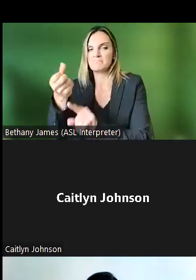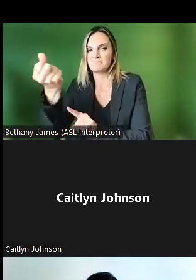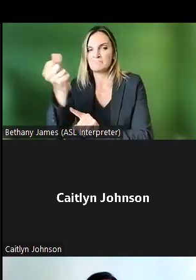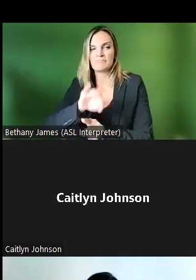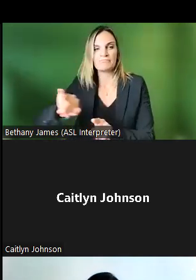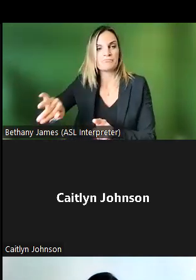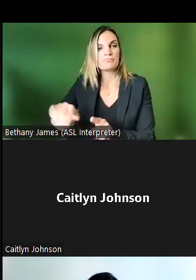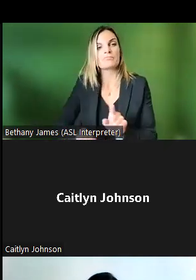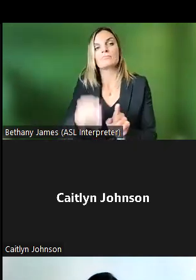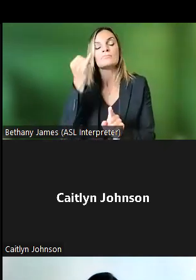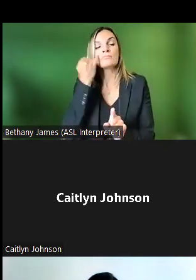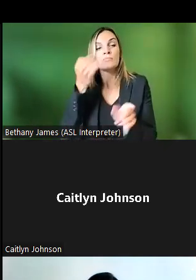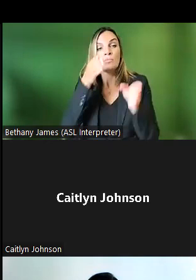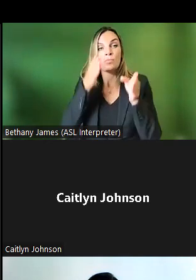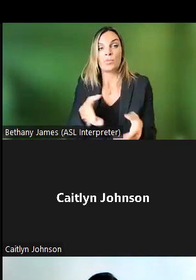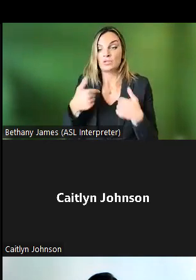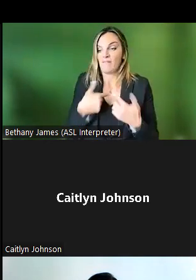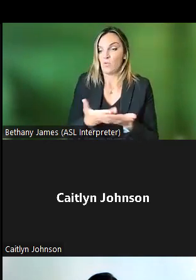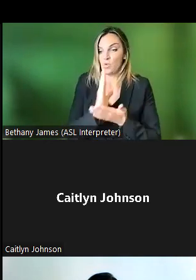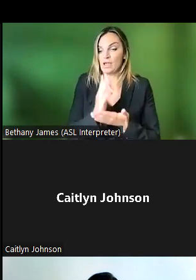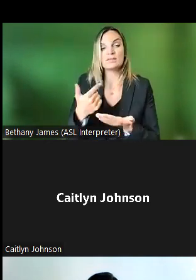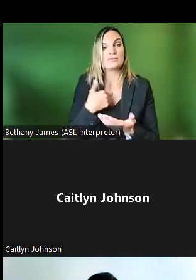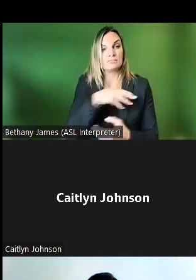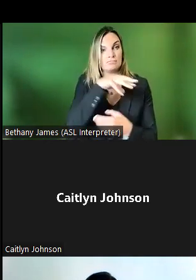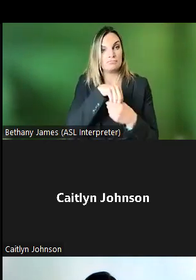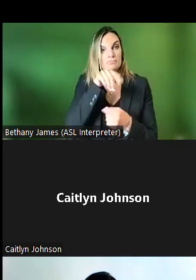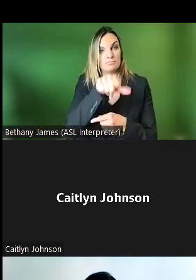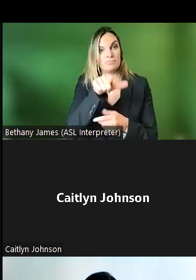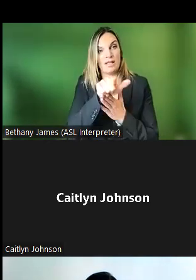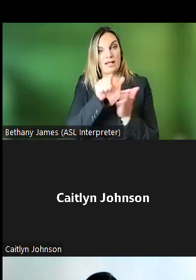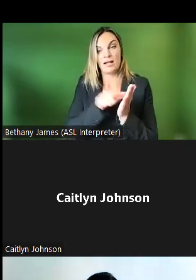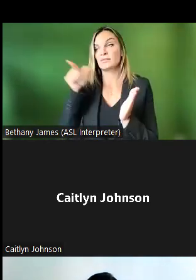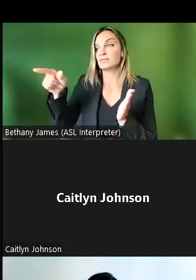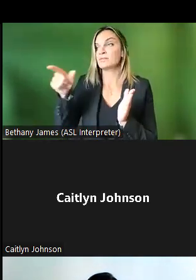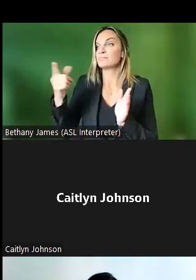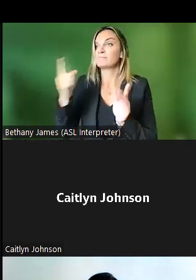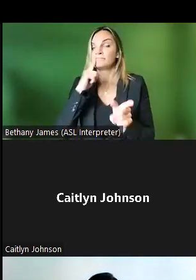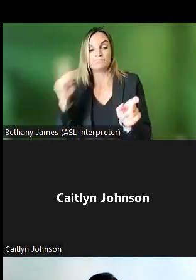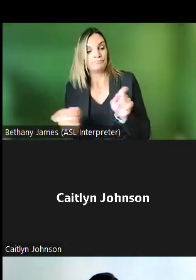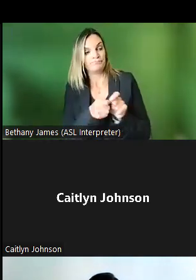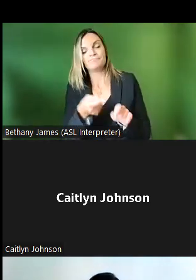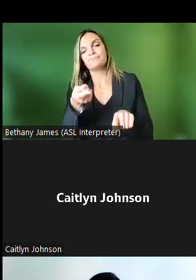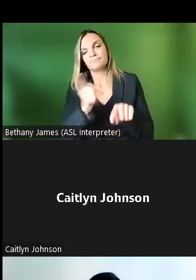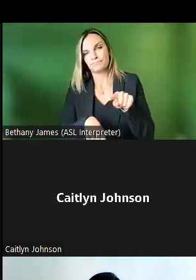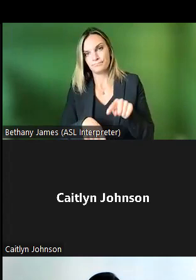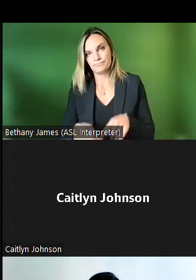who exercises their right under the act. So if someone files a complaint against a state or local entity under state civil rights